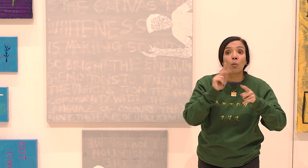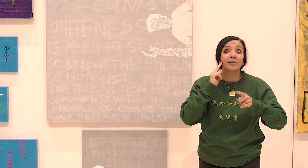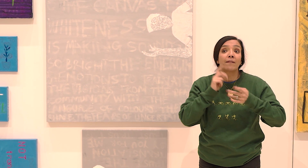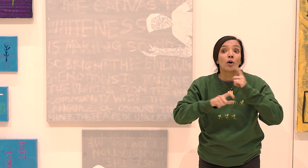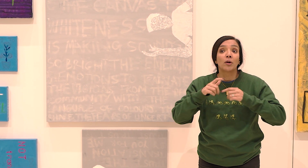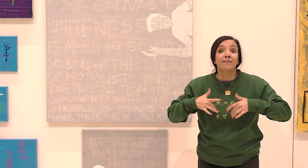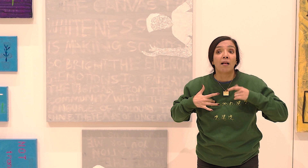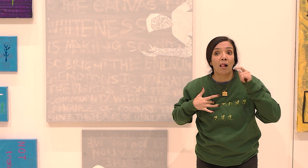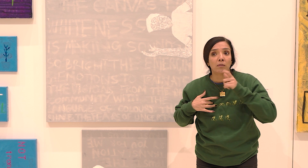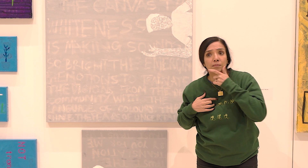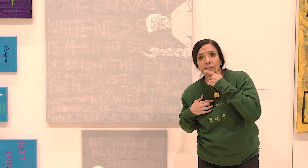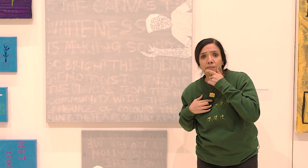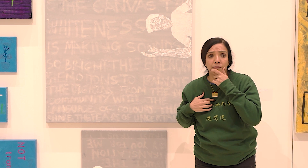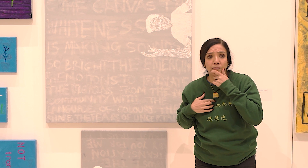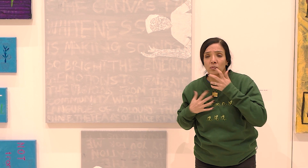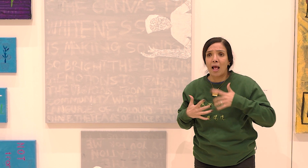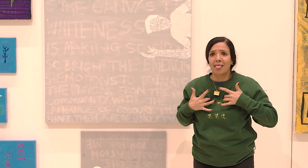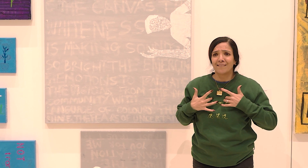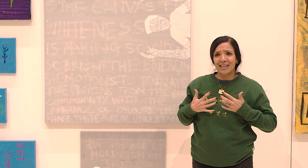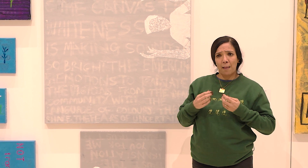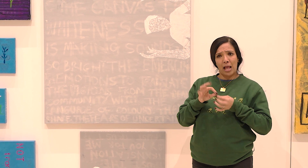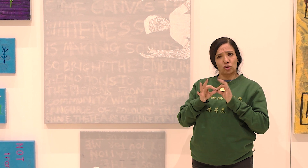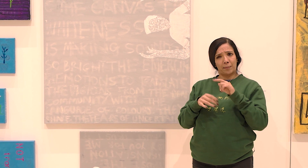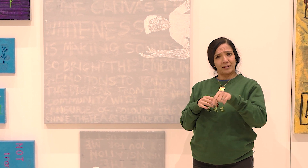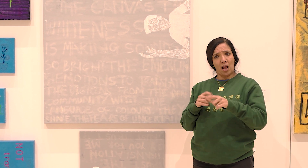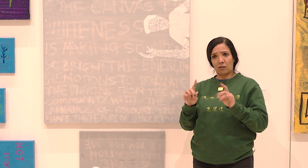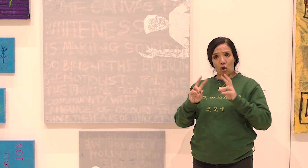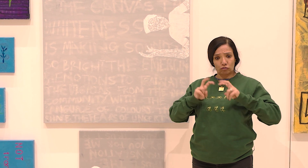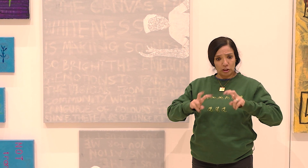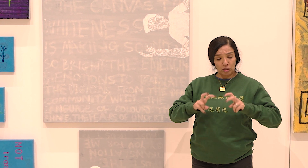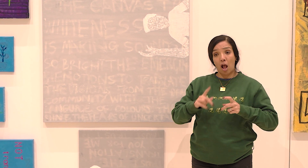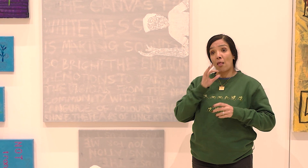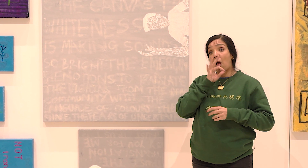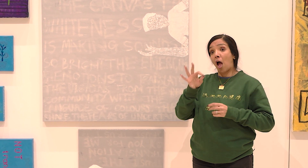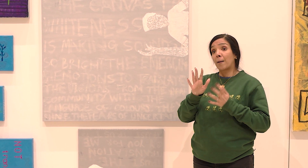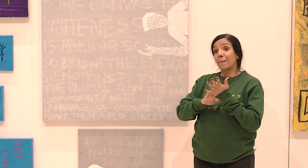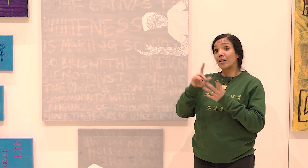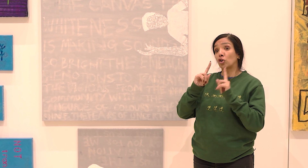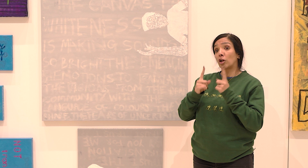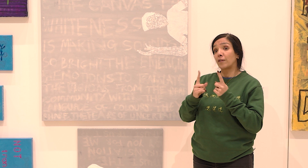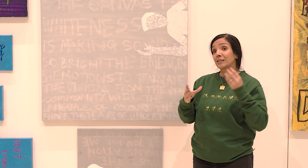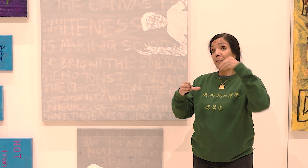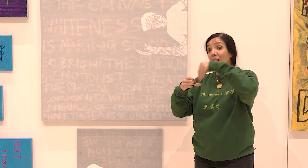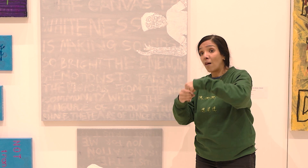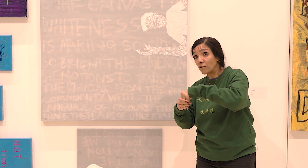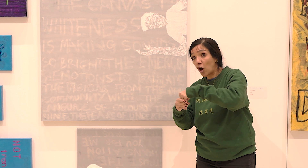interpreters, but there was nothing in that about how Deaf people felt about being interpreted-- there was no research-- so, they asked